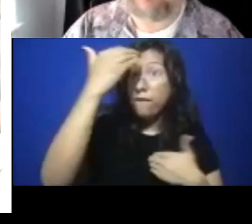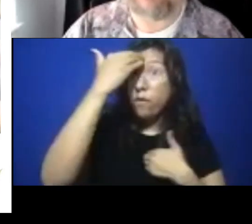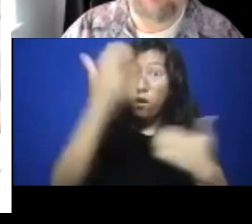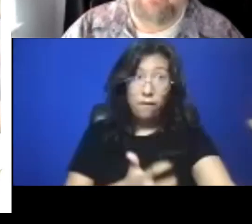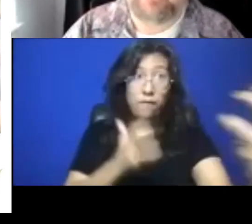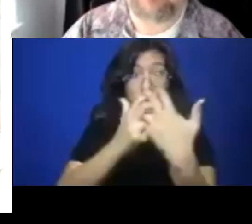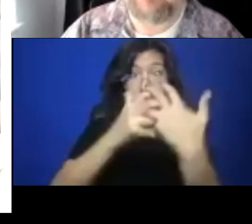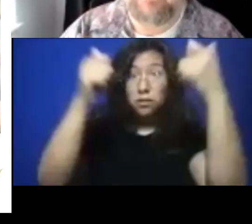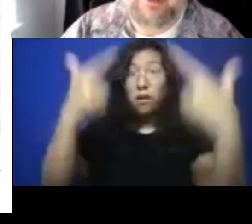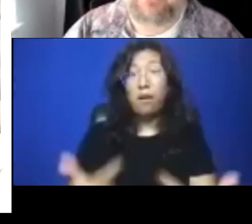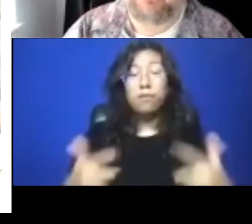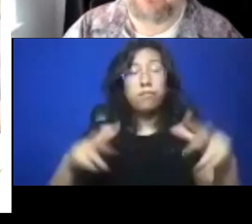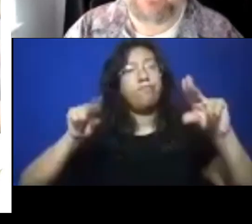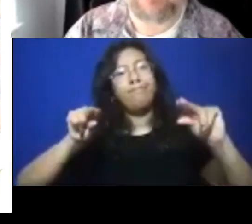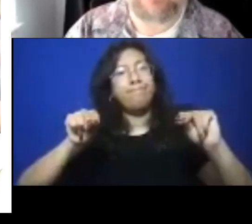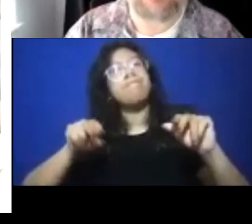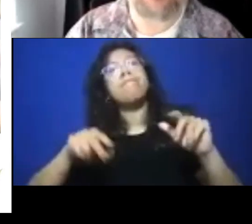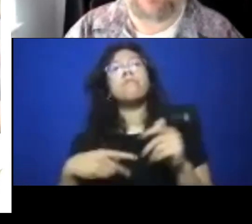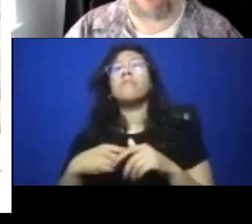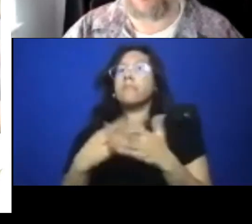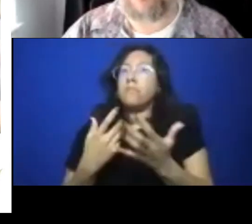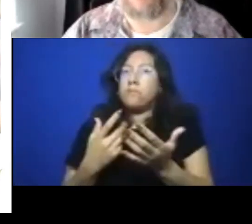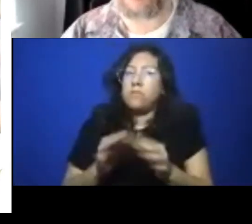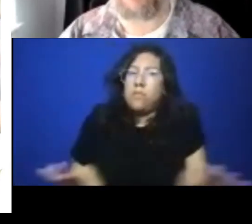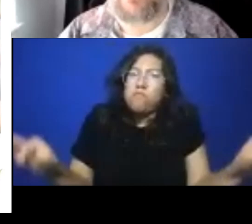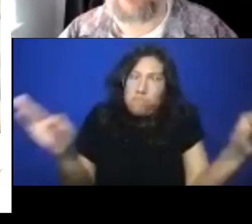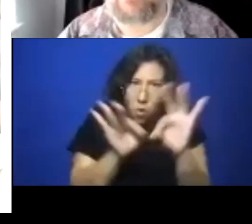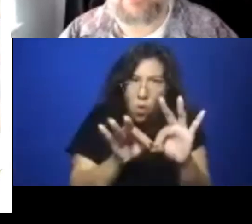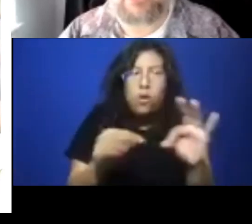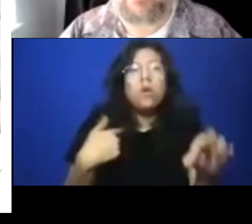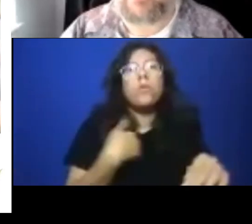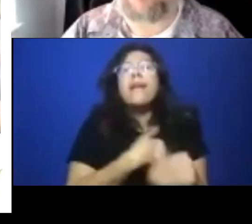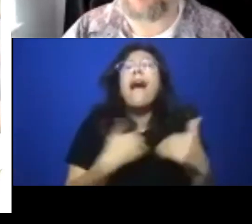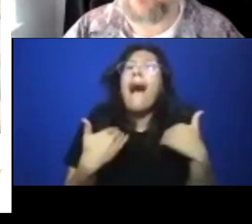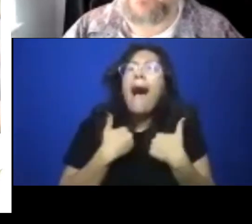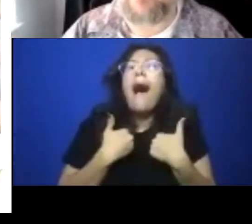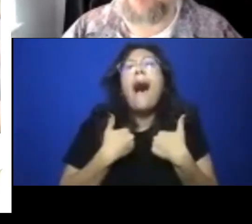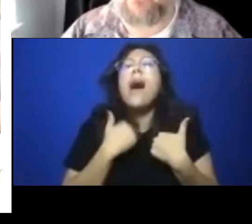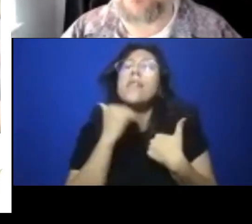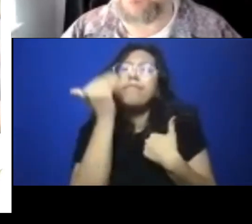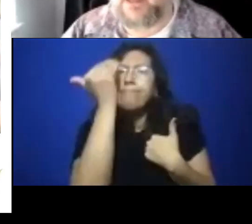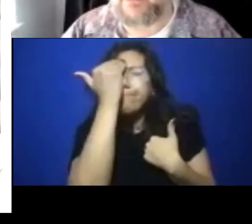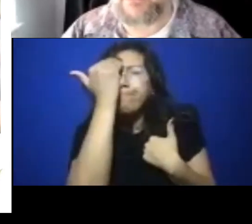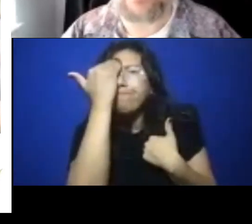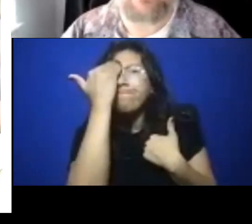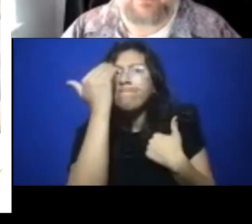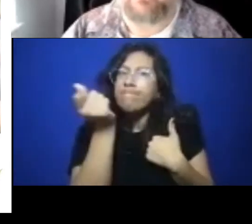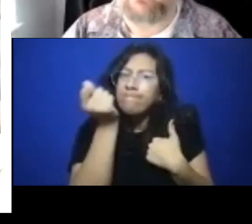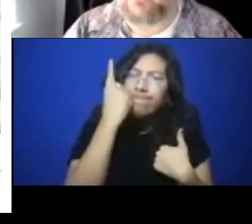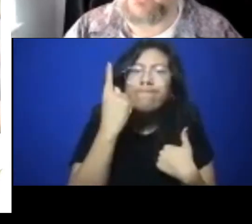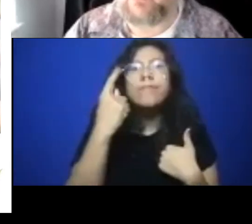and it's really 100% essential that we have some level of trauma informed knowledge when we're working